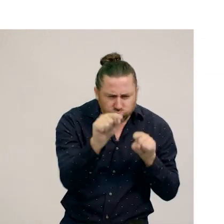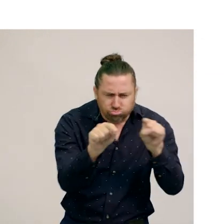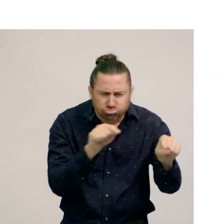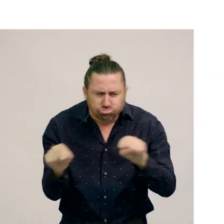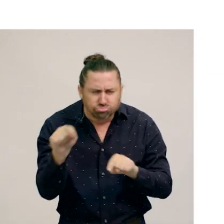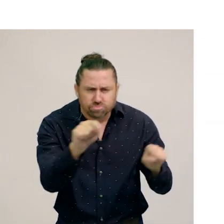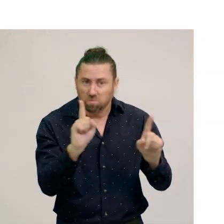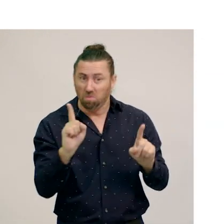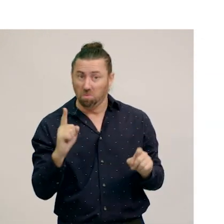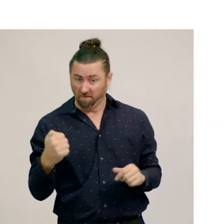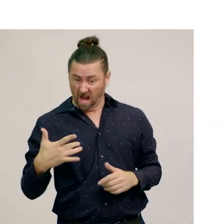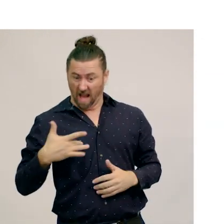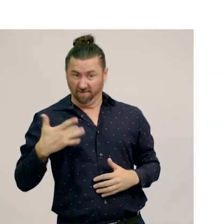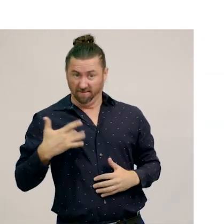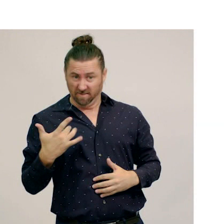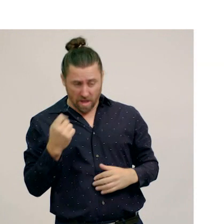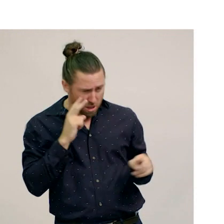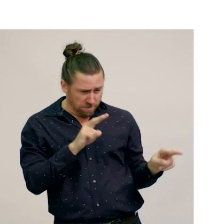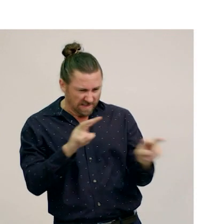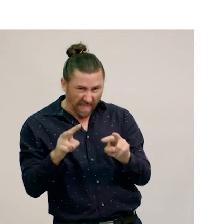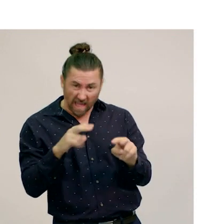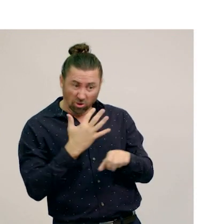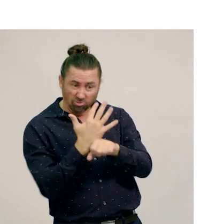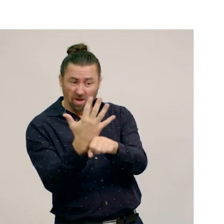Here are some of the living things that are found in the grassland: